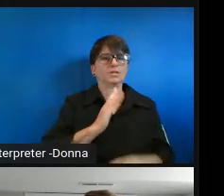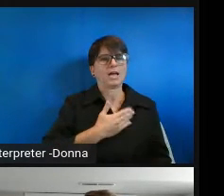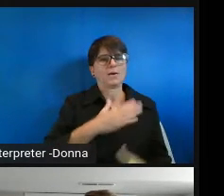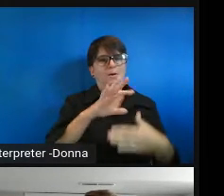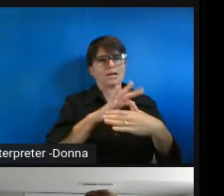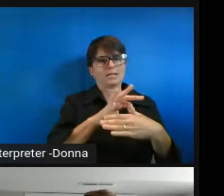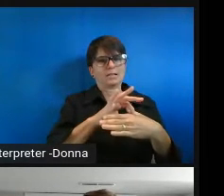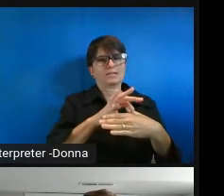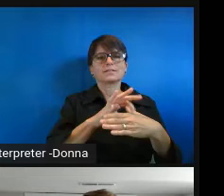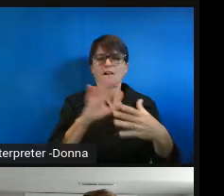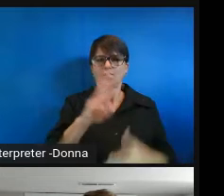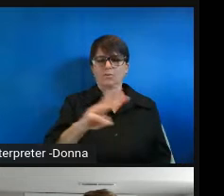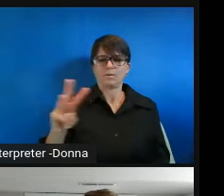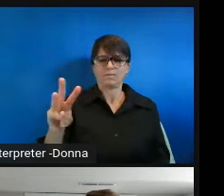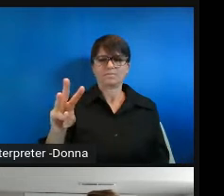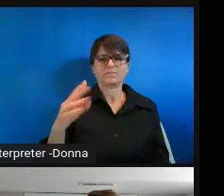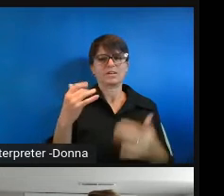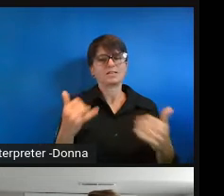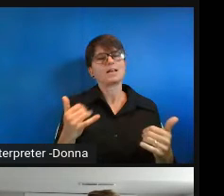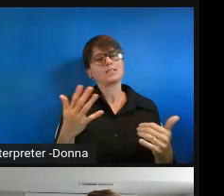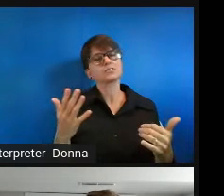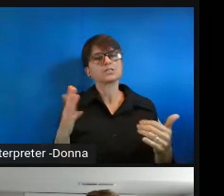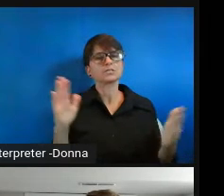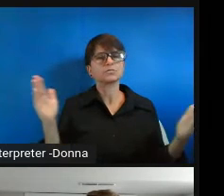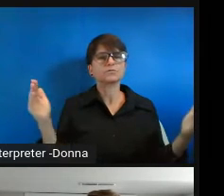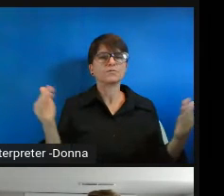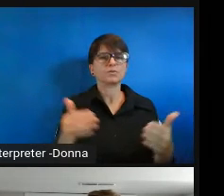Let's dig in on how to create better pathways with dialogs.